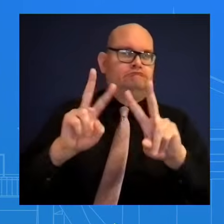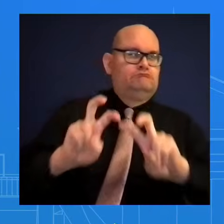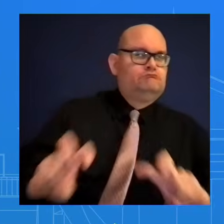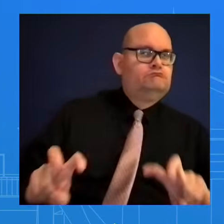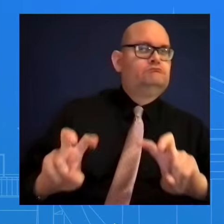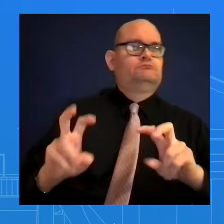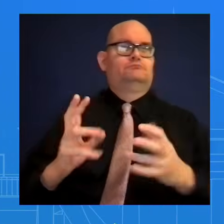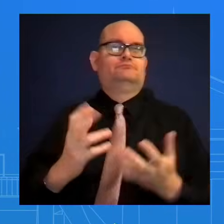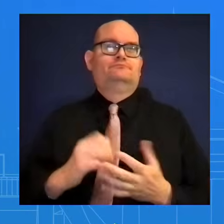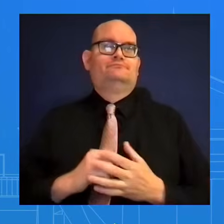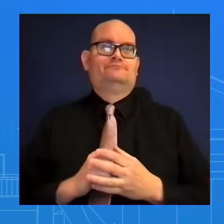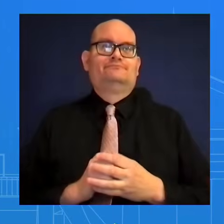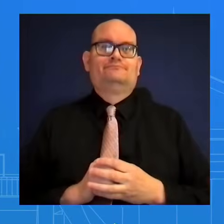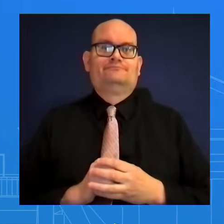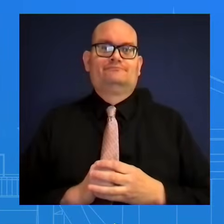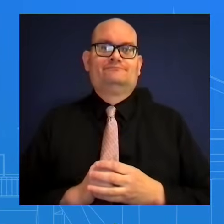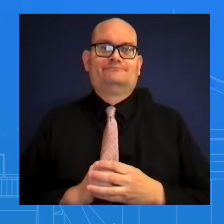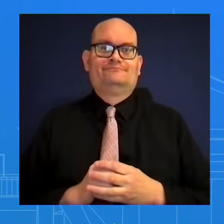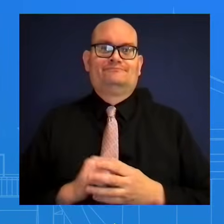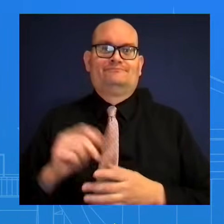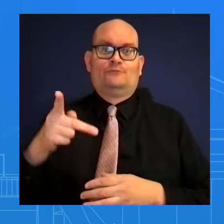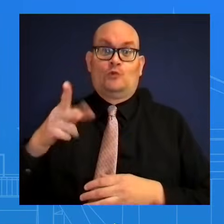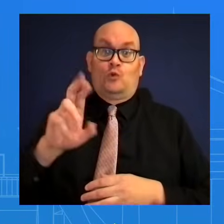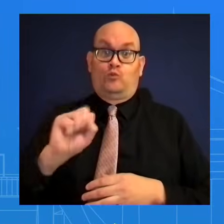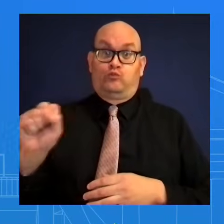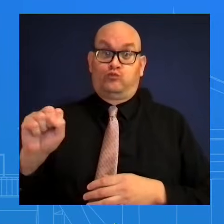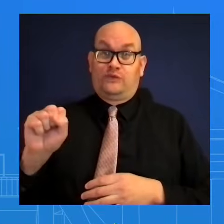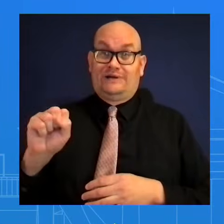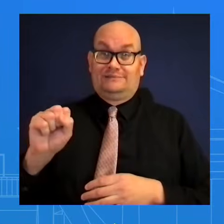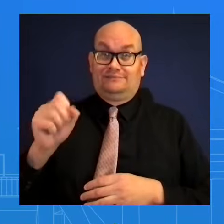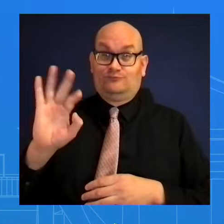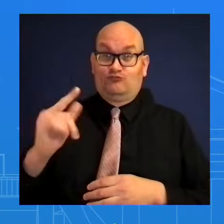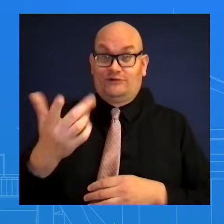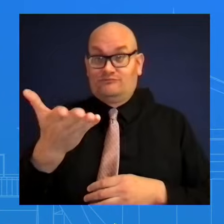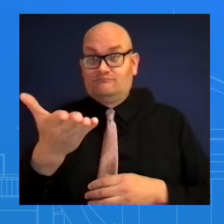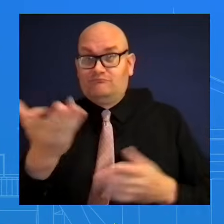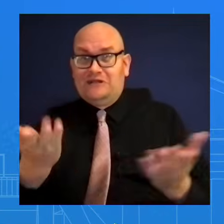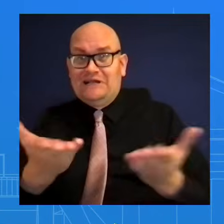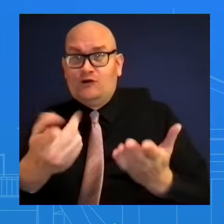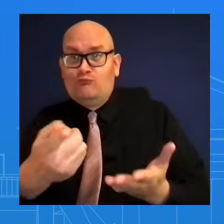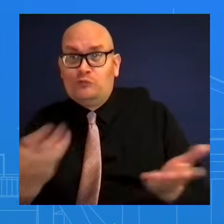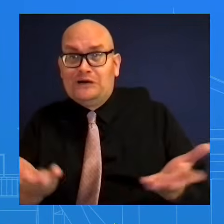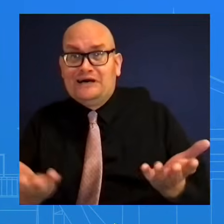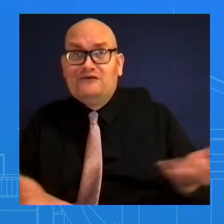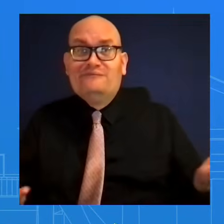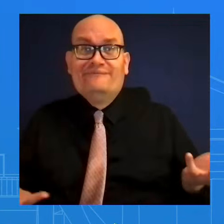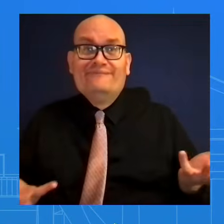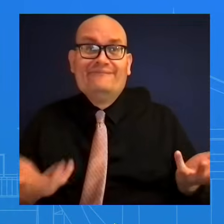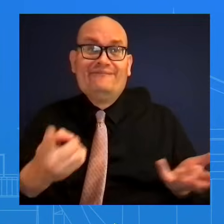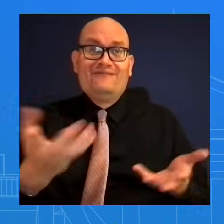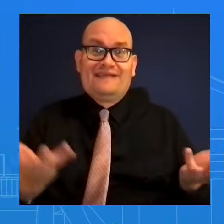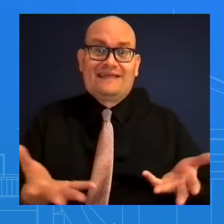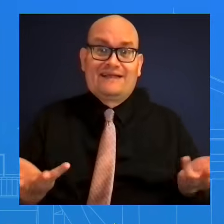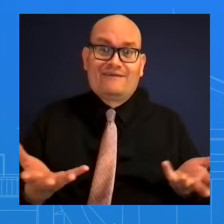And this is something that -- clearly, as COVID has waned, we've taken this very seriously and have taken in the comments